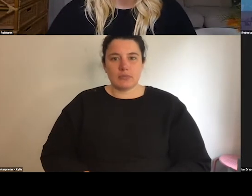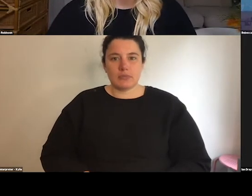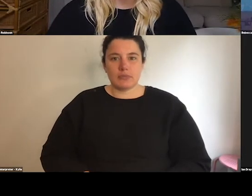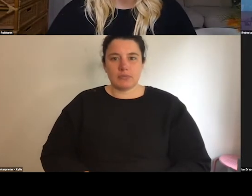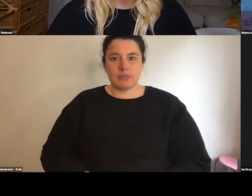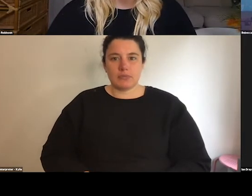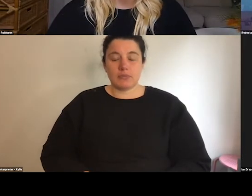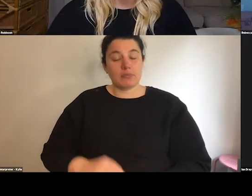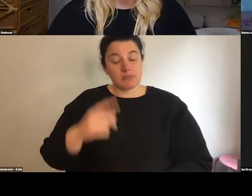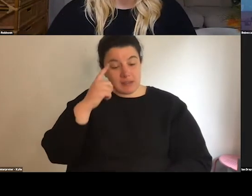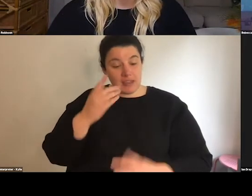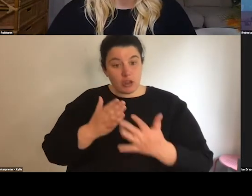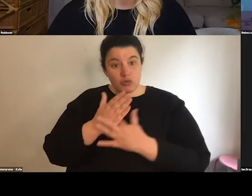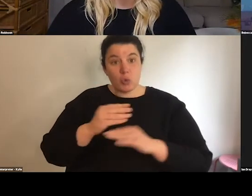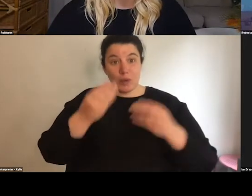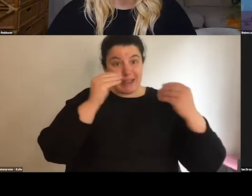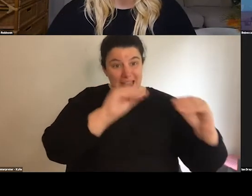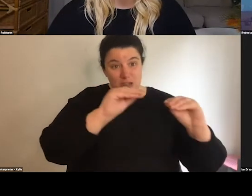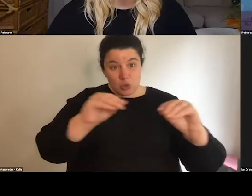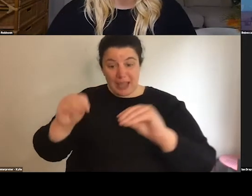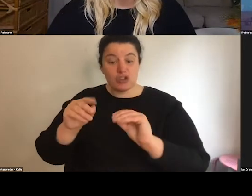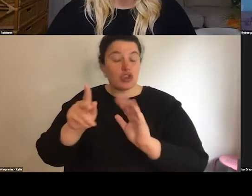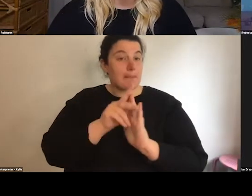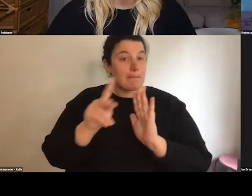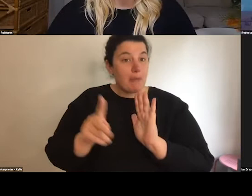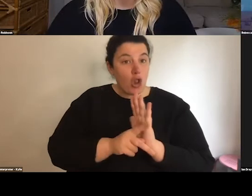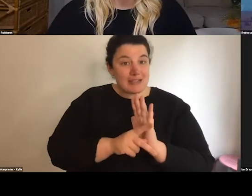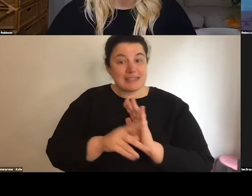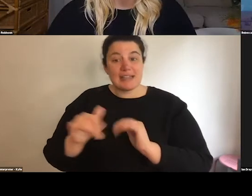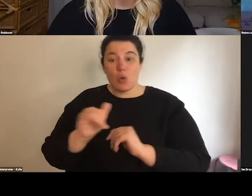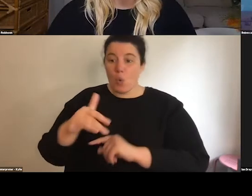and policy interventions, or environments, and, you know,